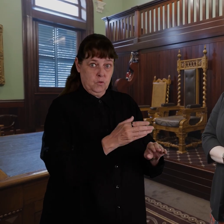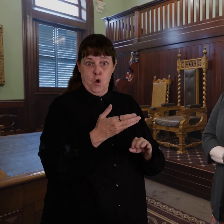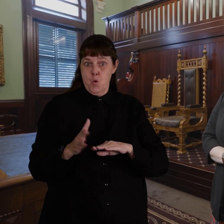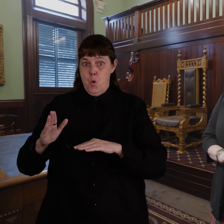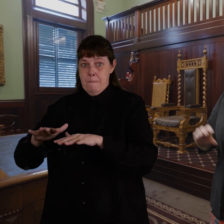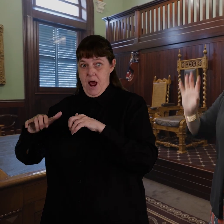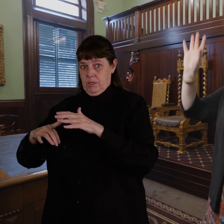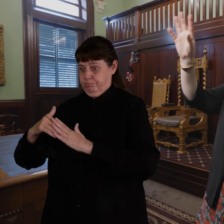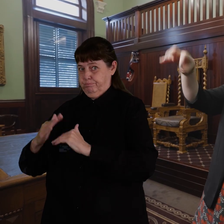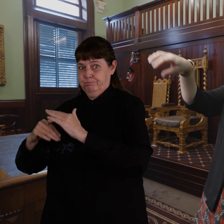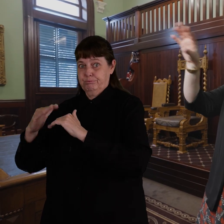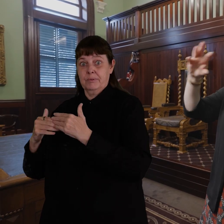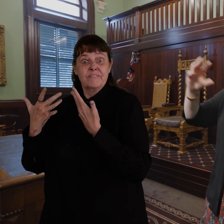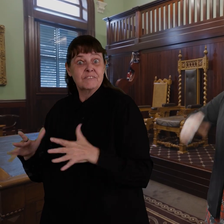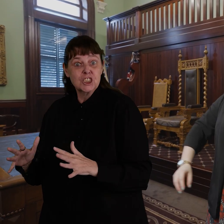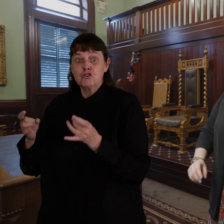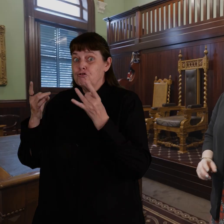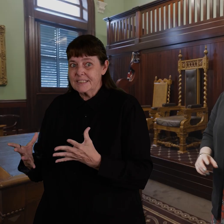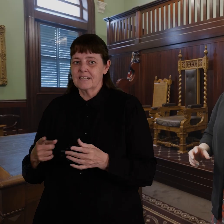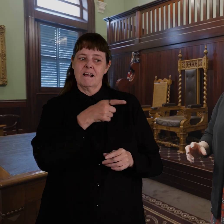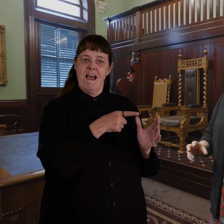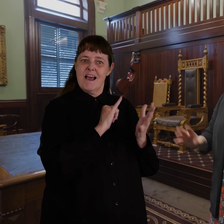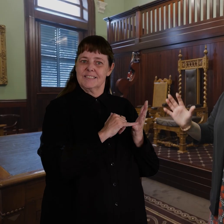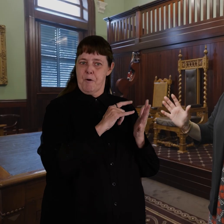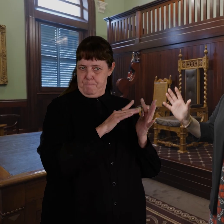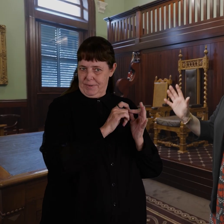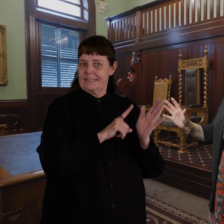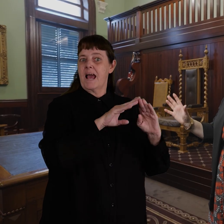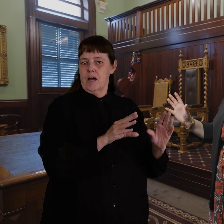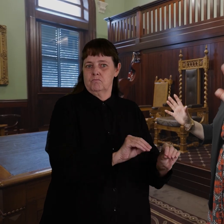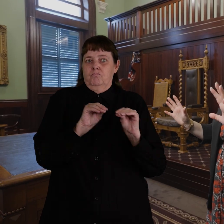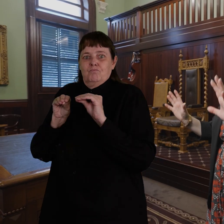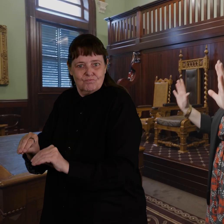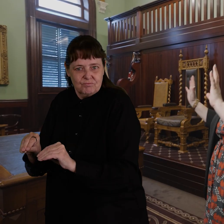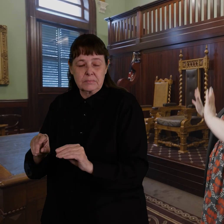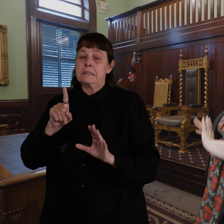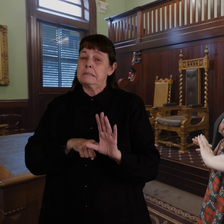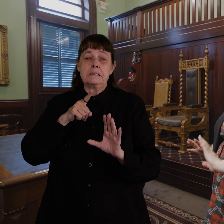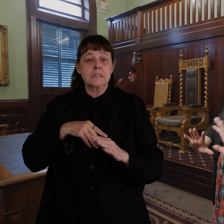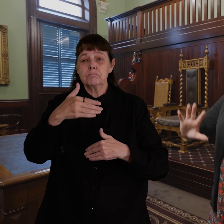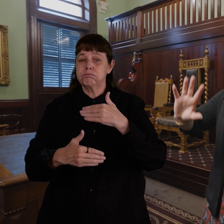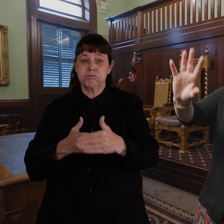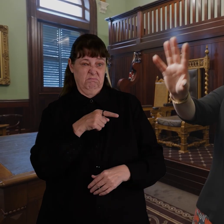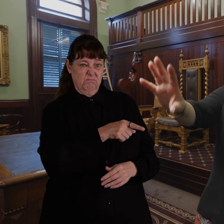in here, the new Parliament House is constructed. And when it was ready, the House of Assembly moved